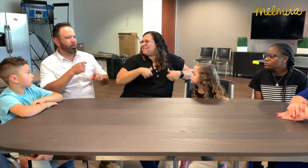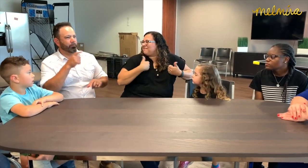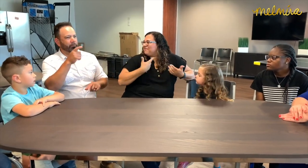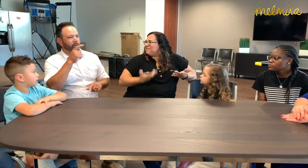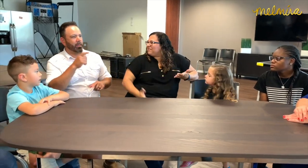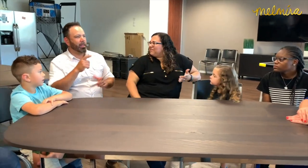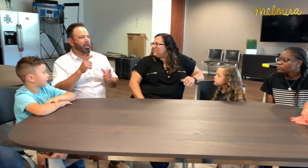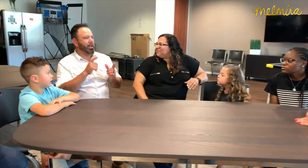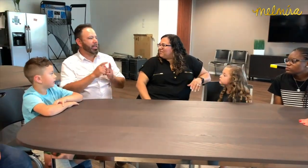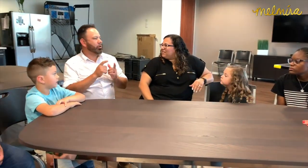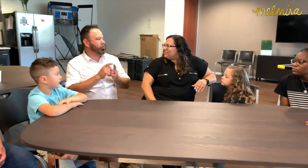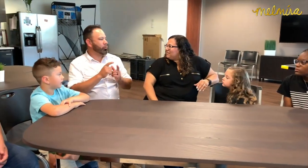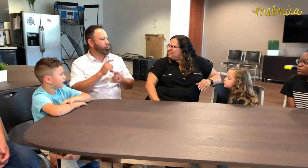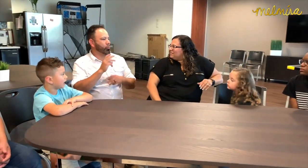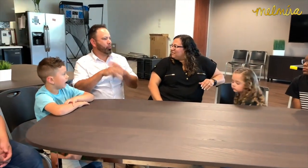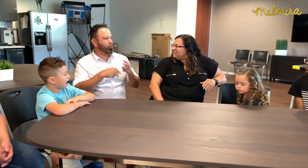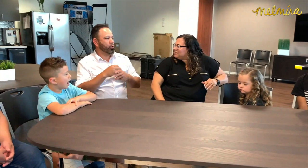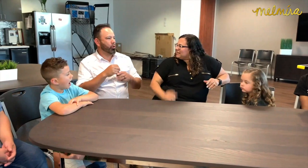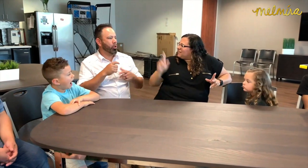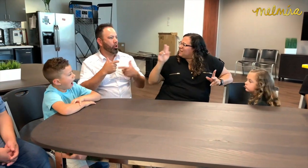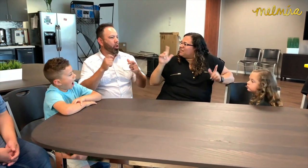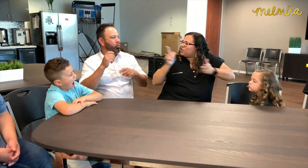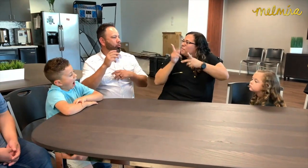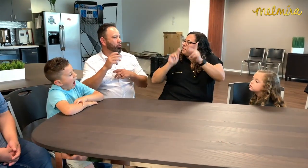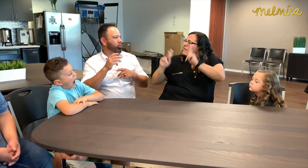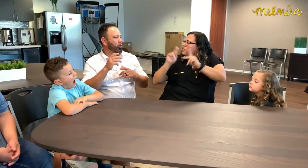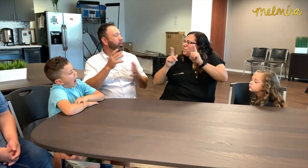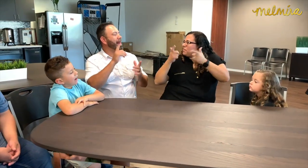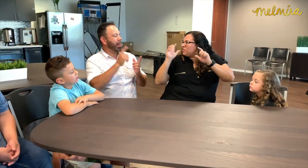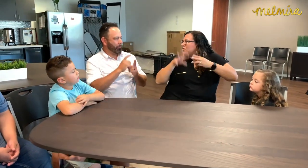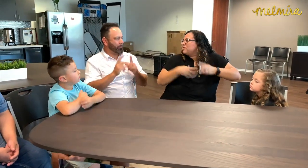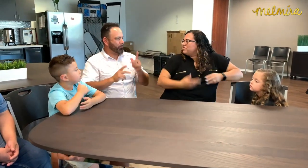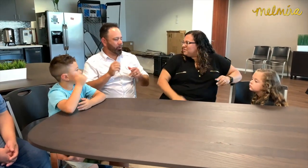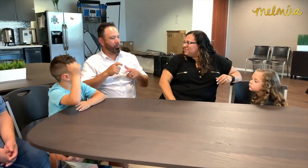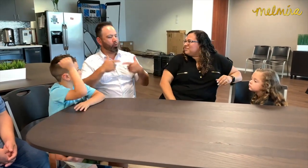Like other TV shows they have: Little World- Little People, Big World